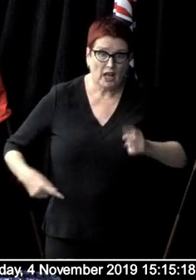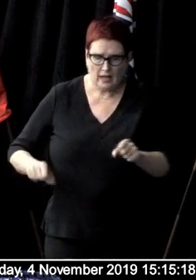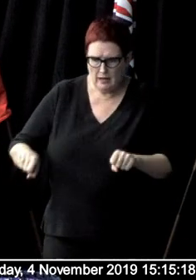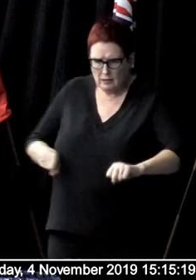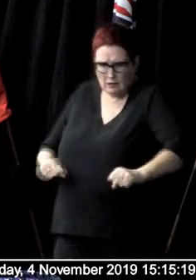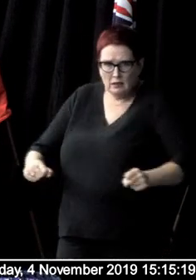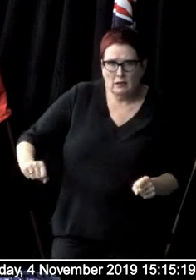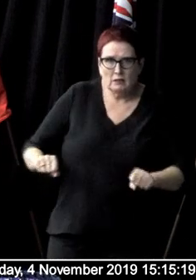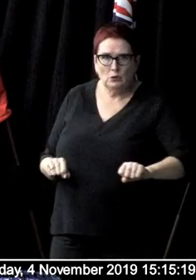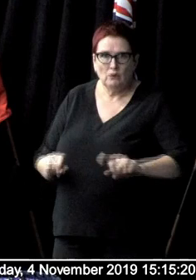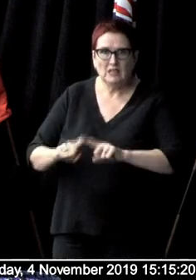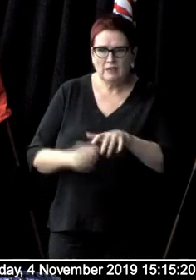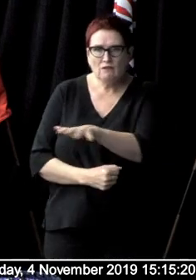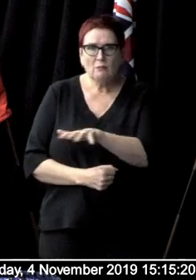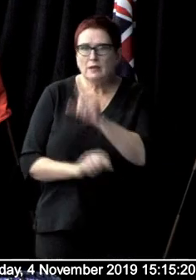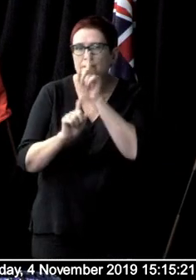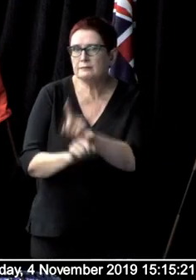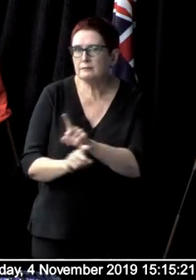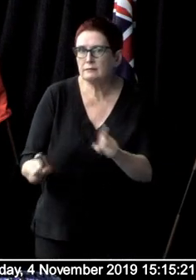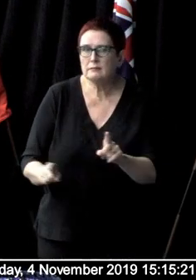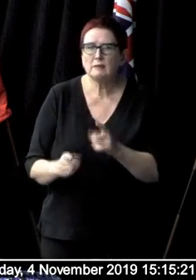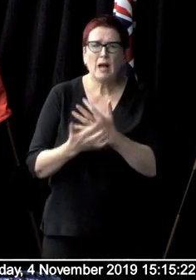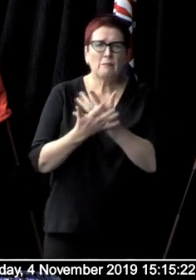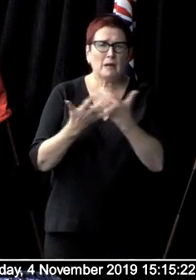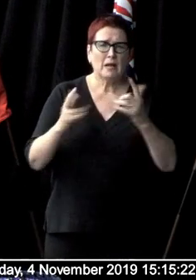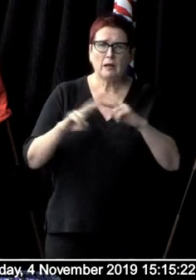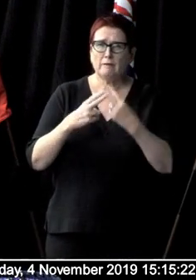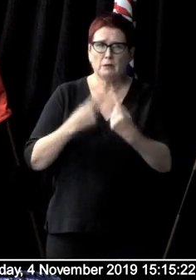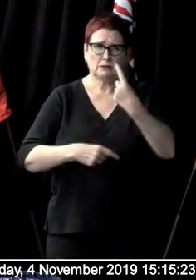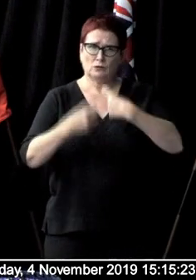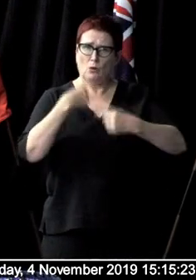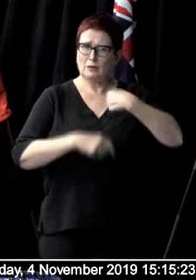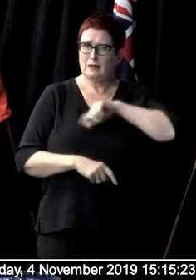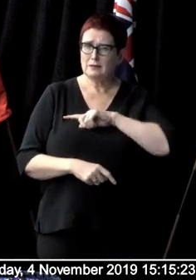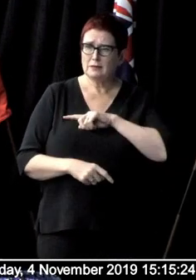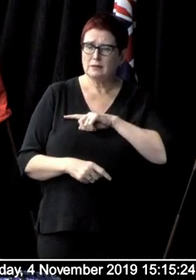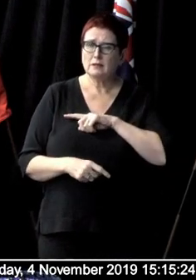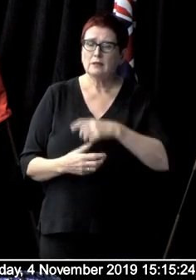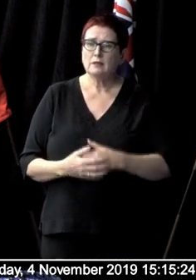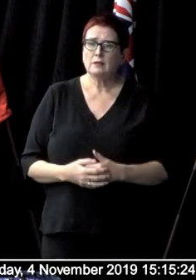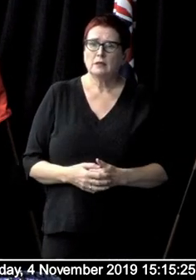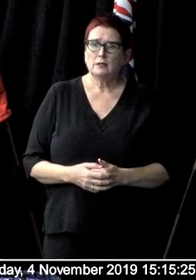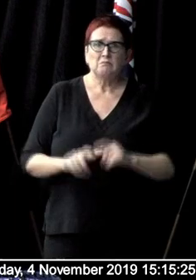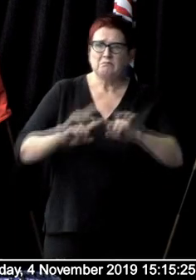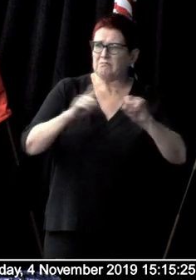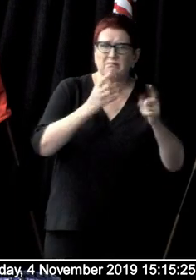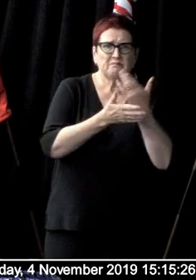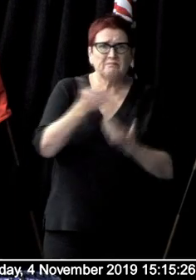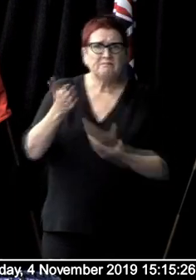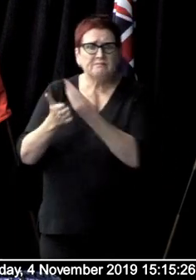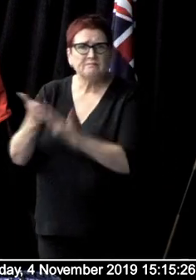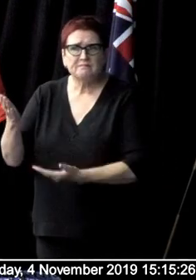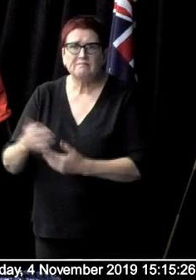Lots of families would come to us saying that they’ve been told by a principal or a